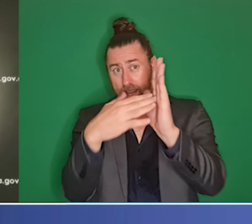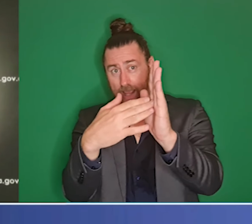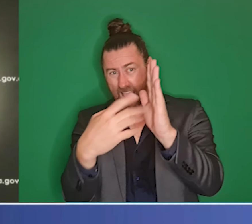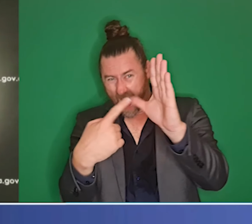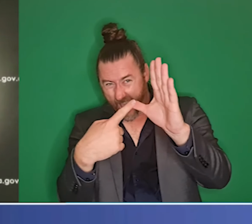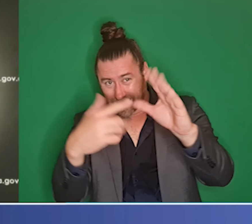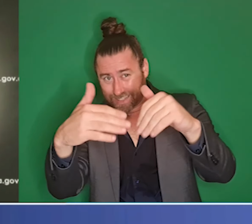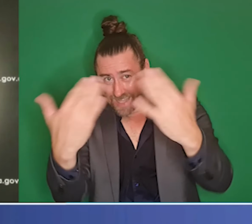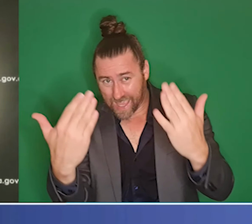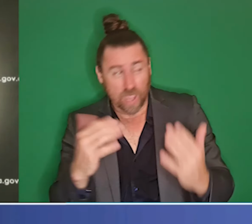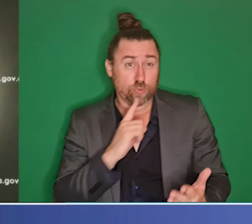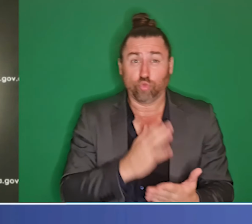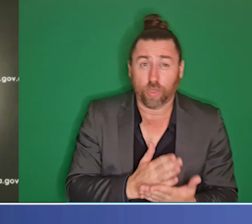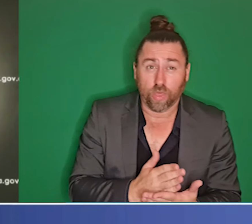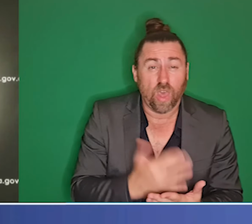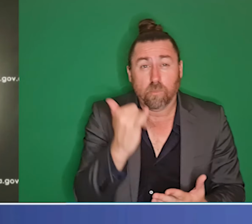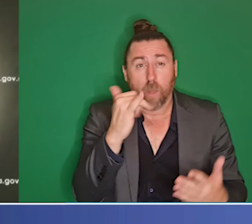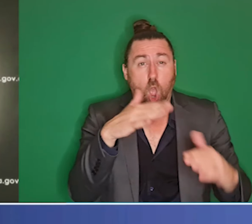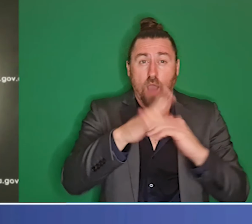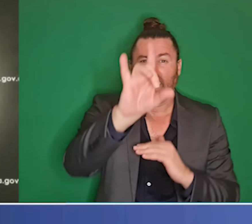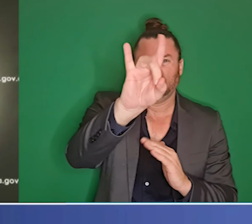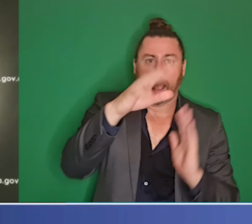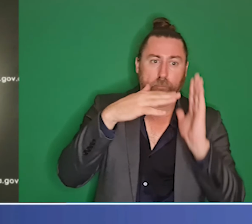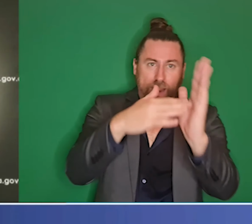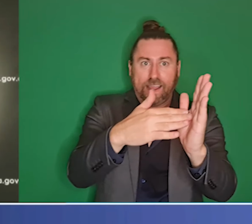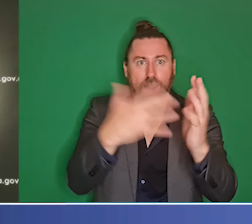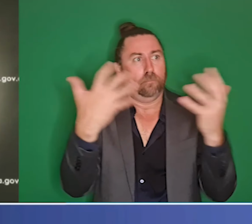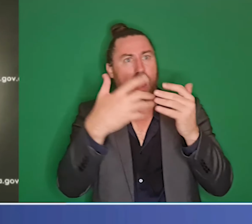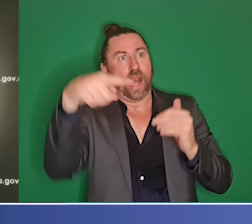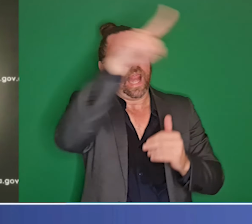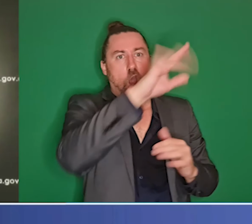In reality, that's likely to be well over 10 million cases a day.